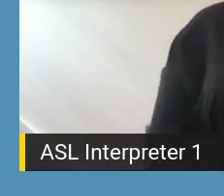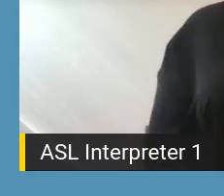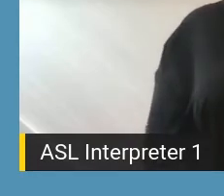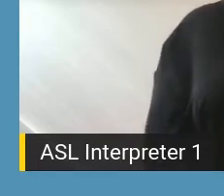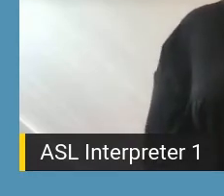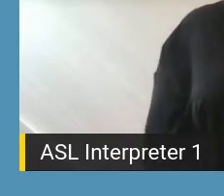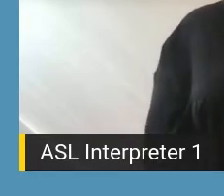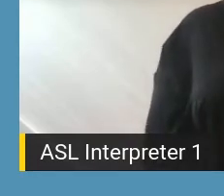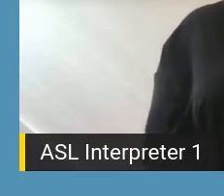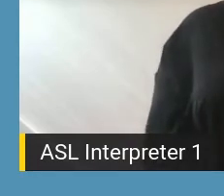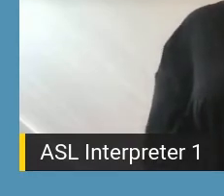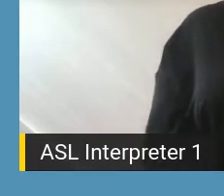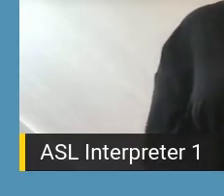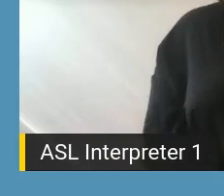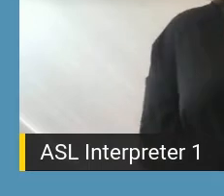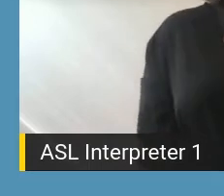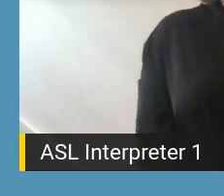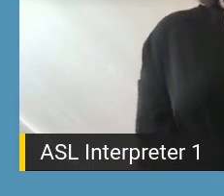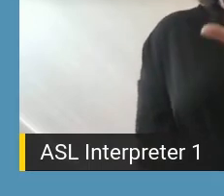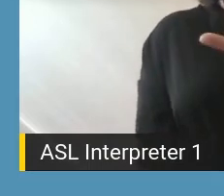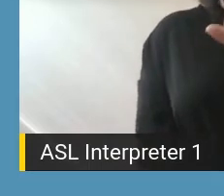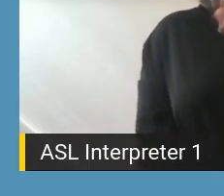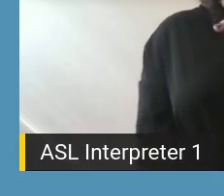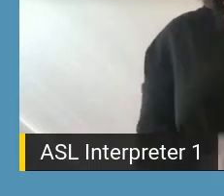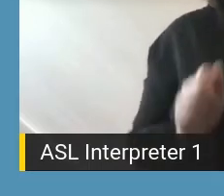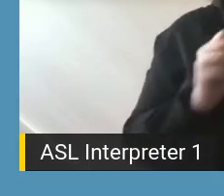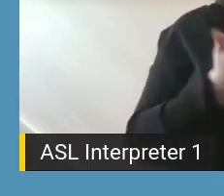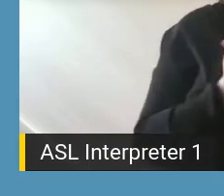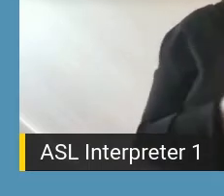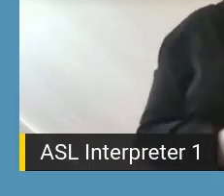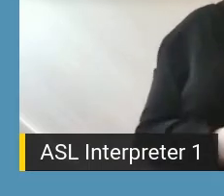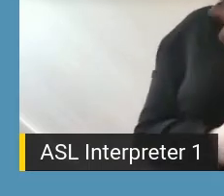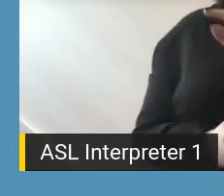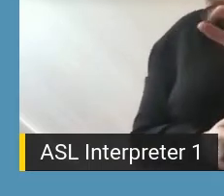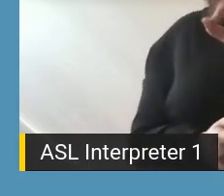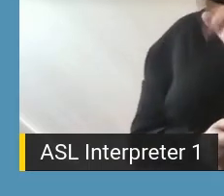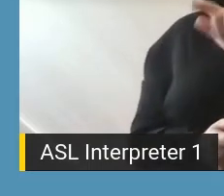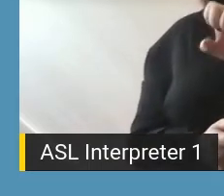transcribes the audio from the files that you use right? It's not your script so in